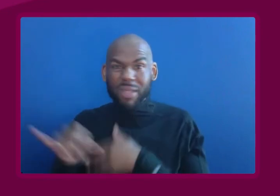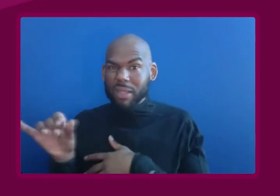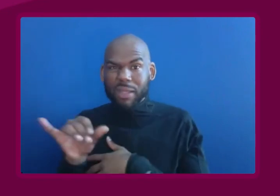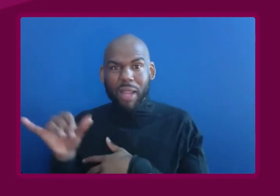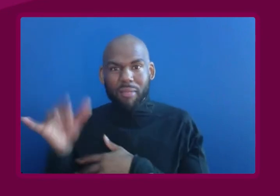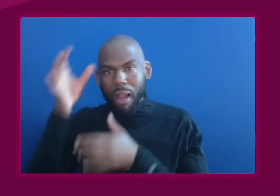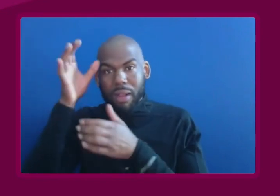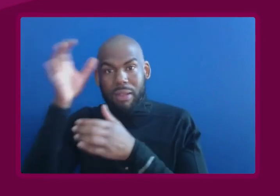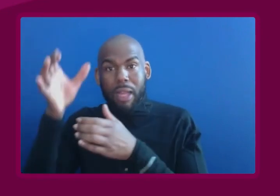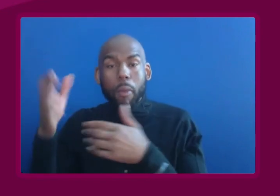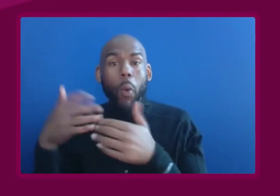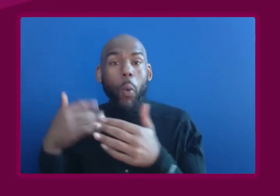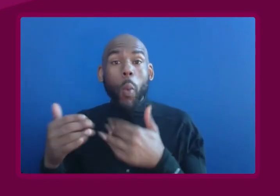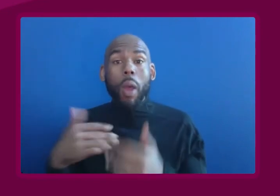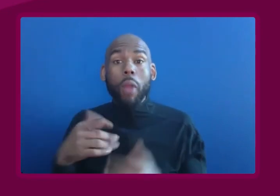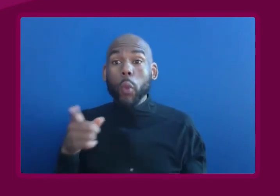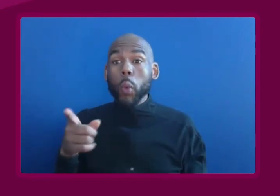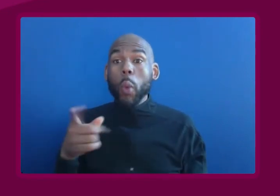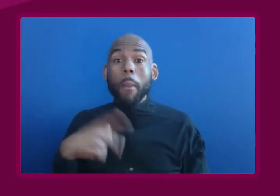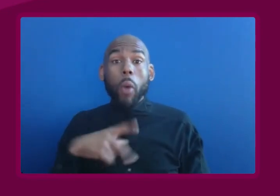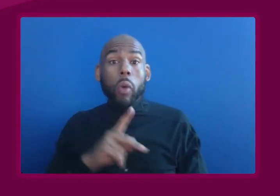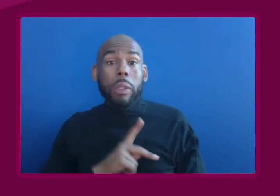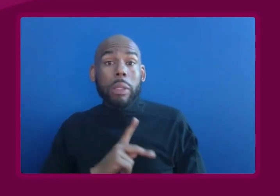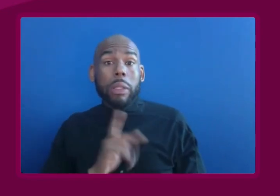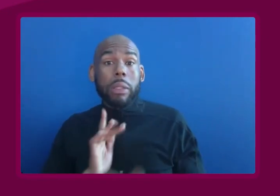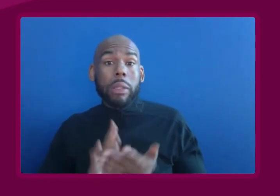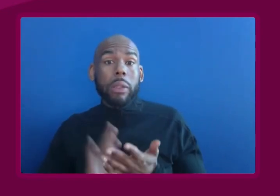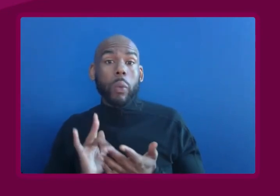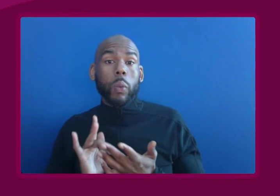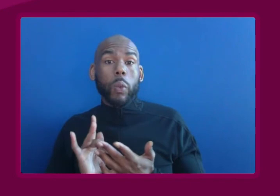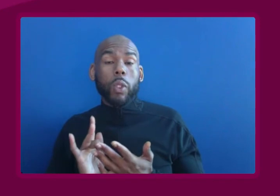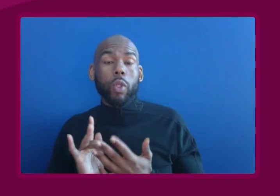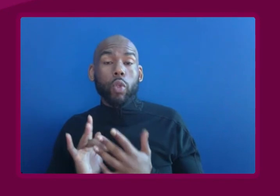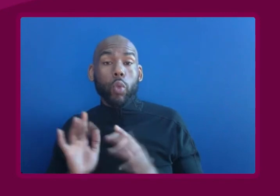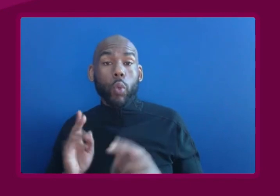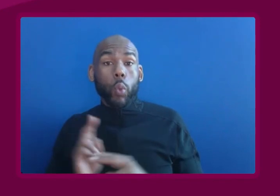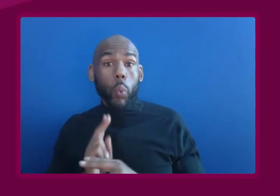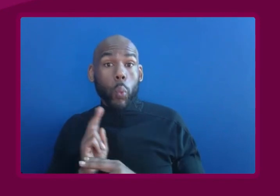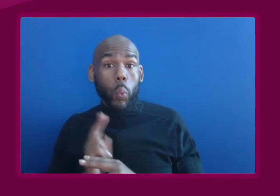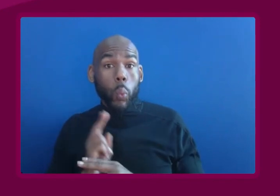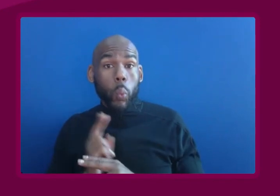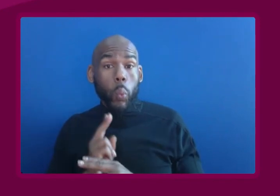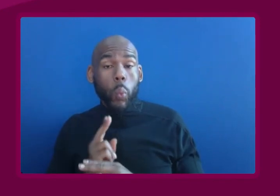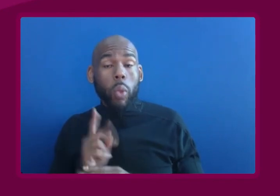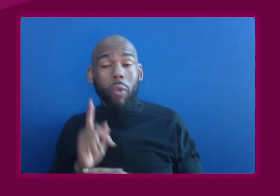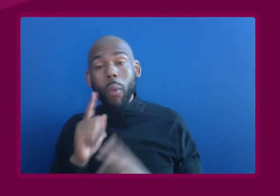And whether it's something that you personally use, and again, I'll use the example of my